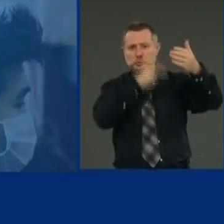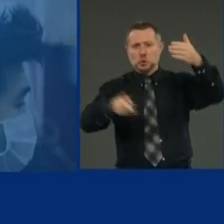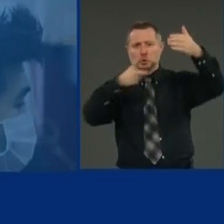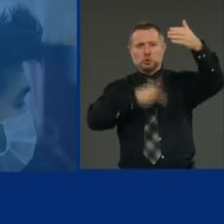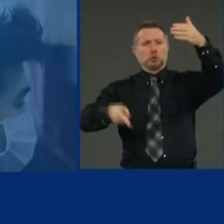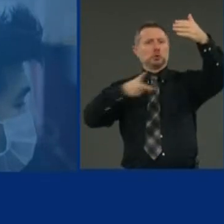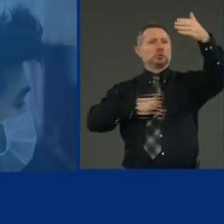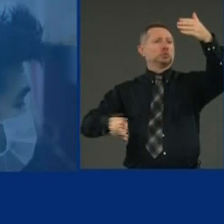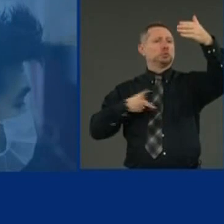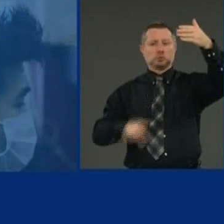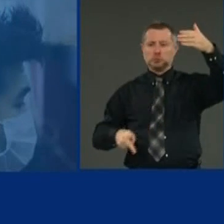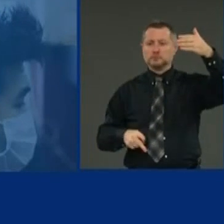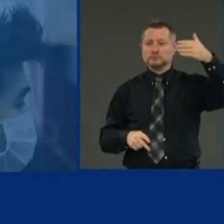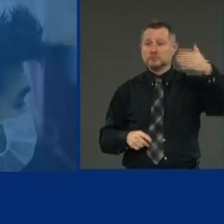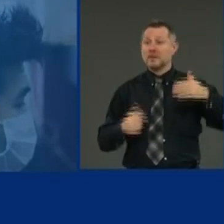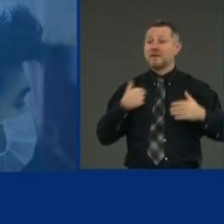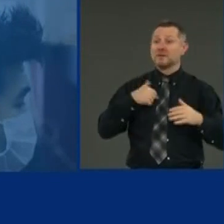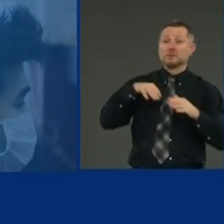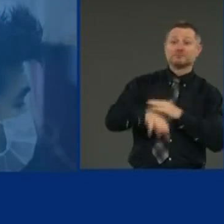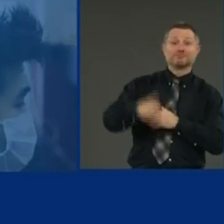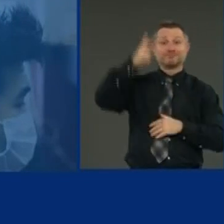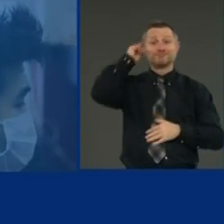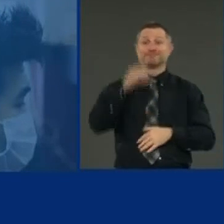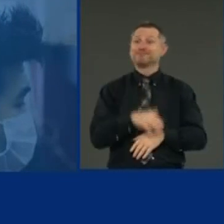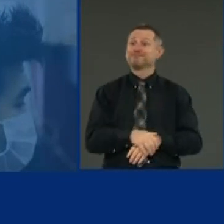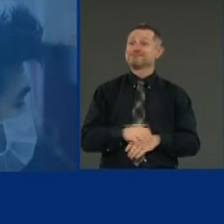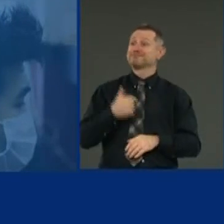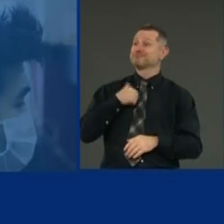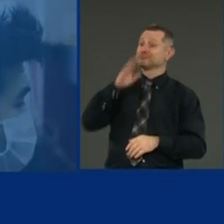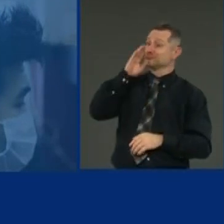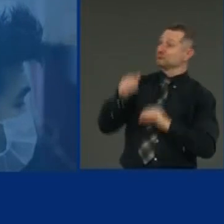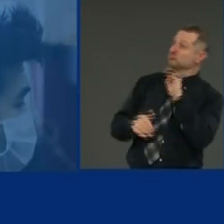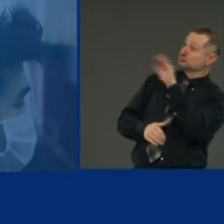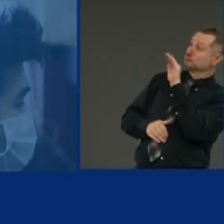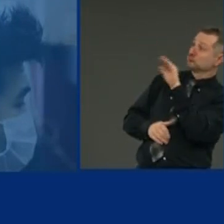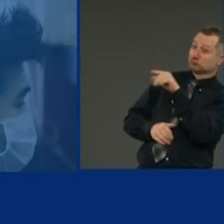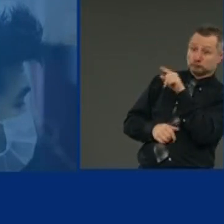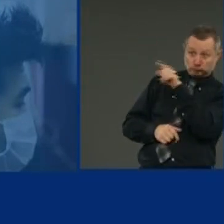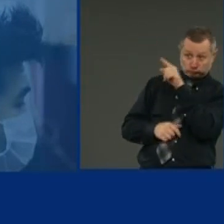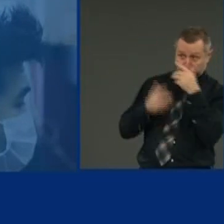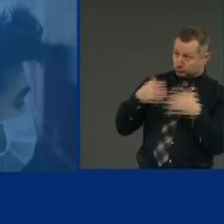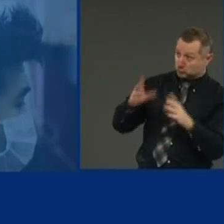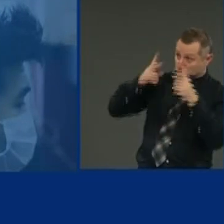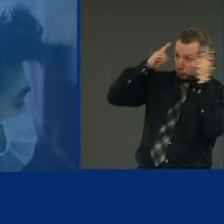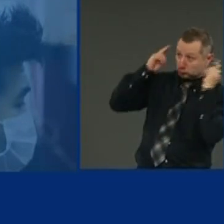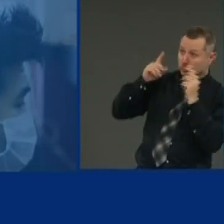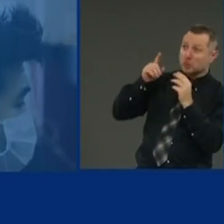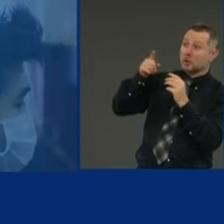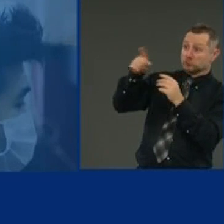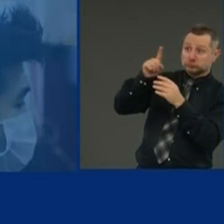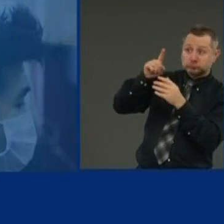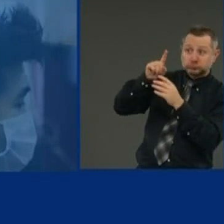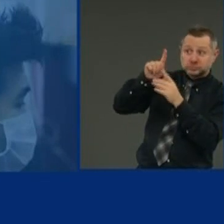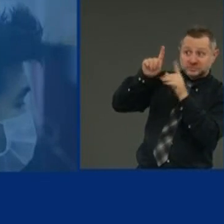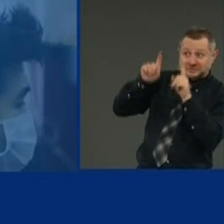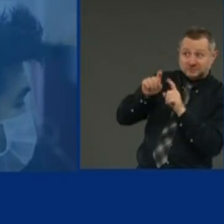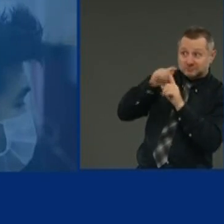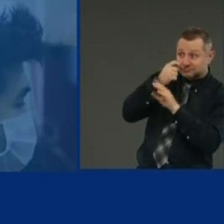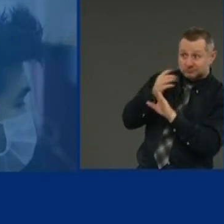THAT'S A RECOMMENDATION. BUT THEY HAVE TO GET A TEST EVERY TWO WEEKS. AND IF I WERE WALKING INTO A BARBERSHOP, I WOULD SAY -- I